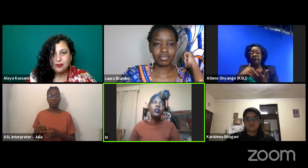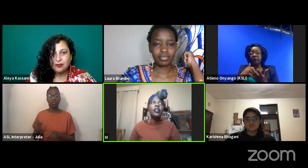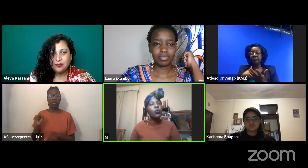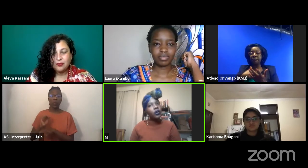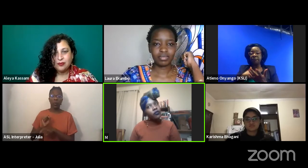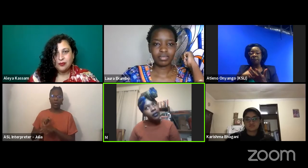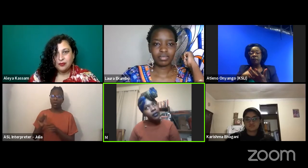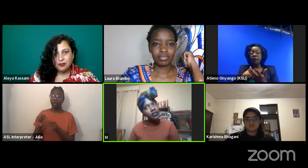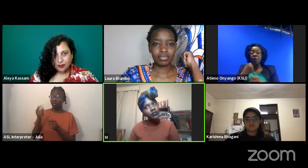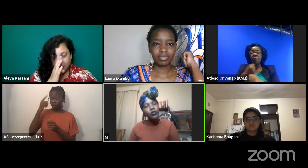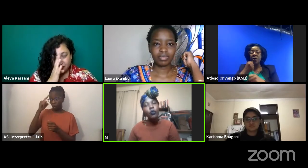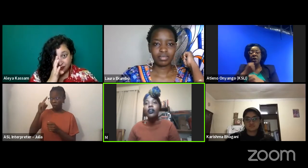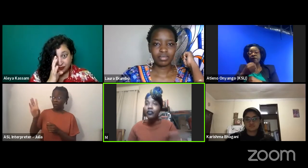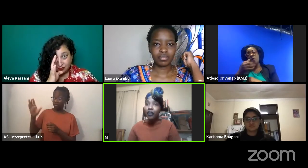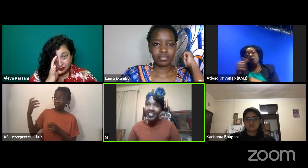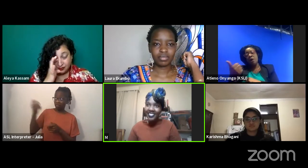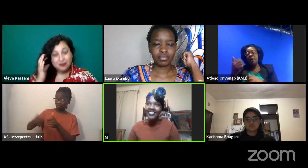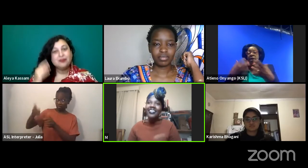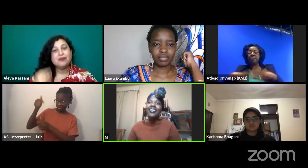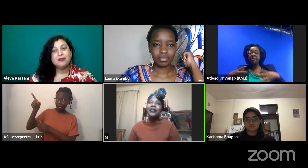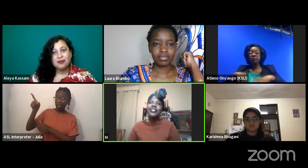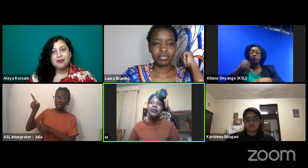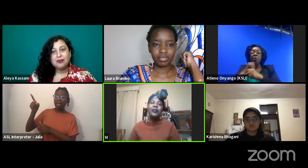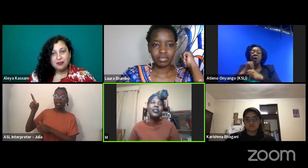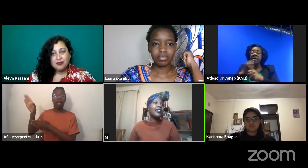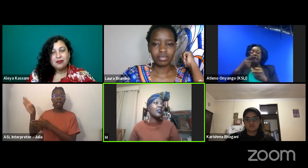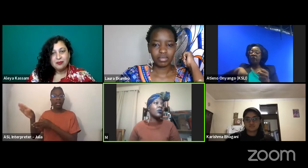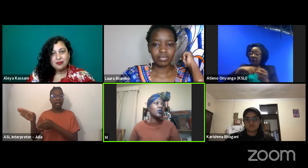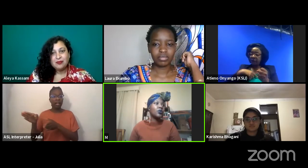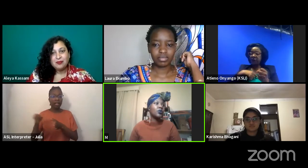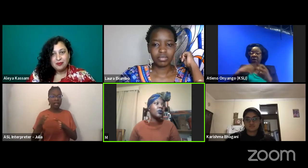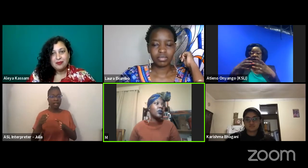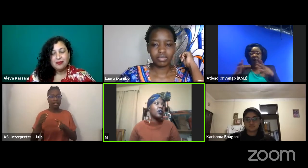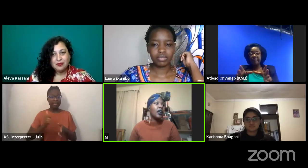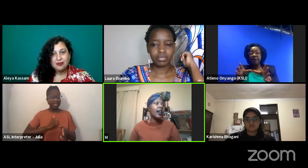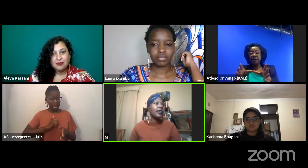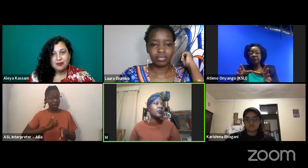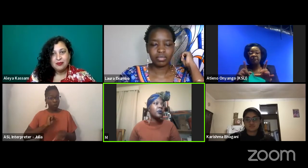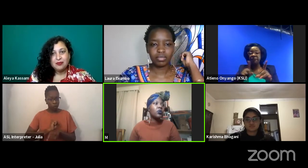and then now working for myself or working for us as a company and also as people who